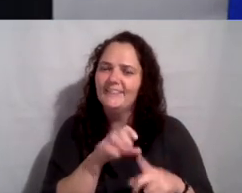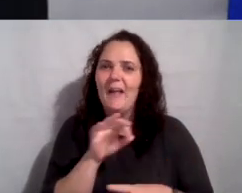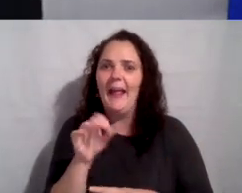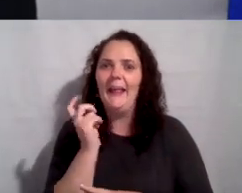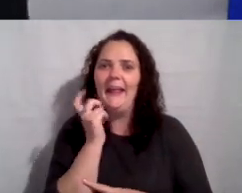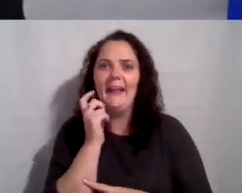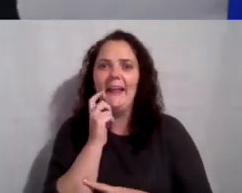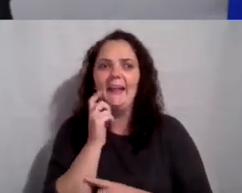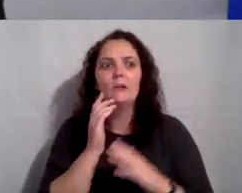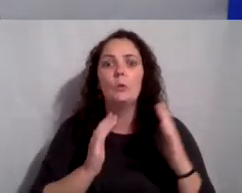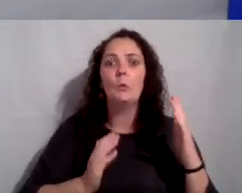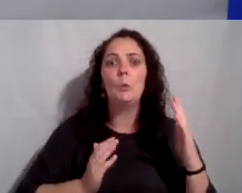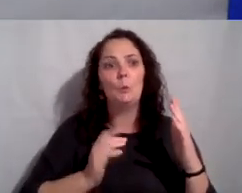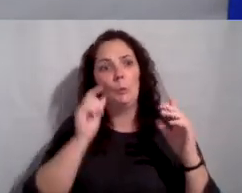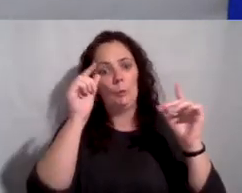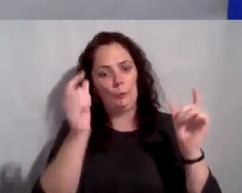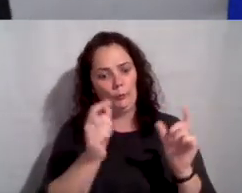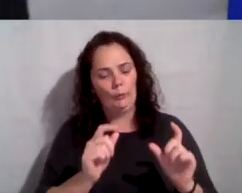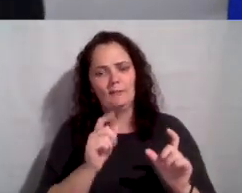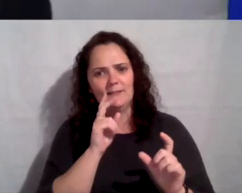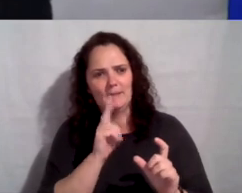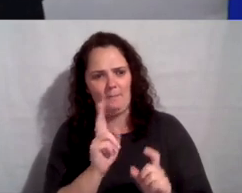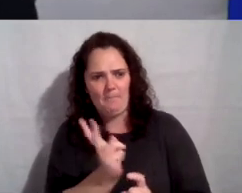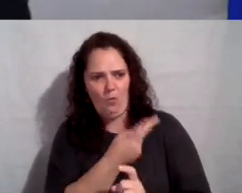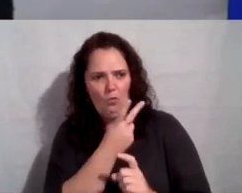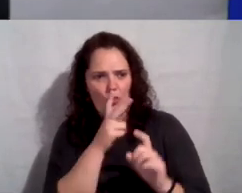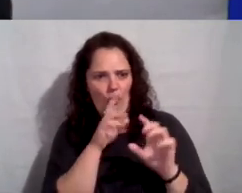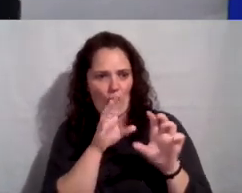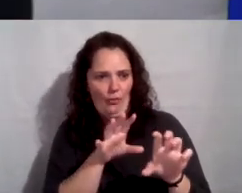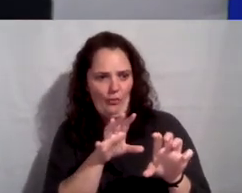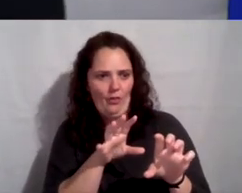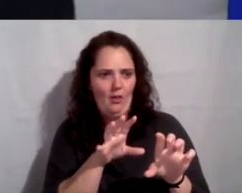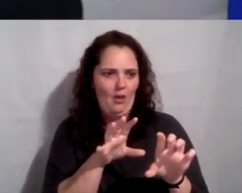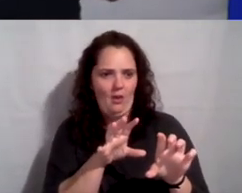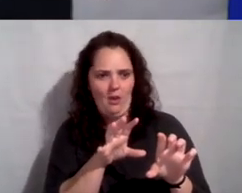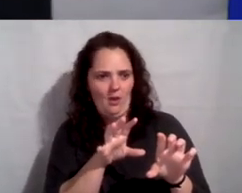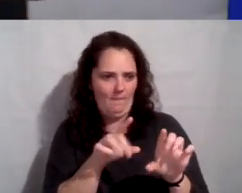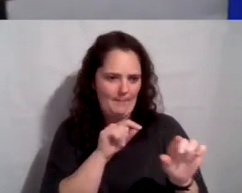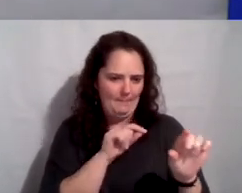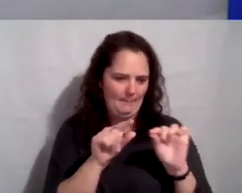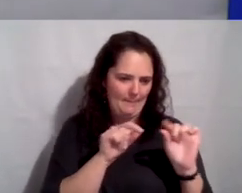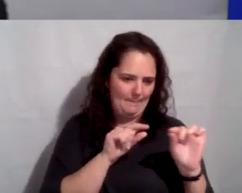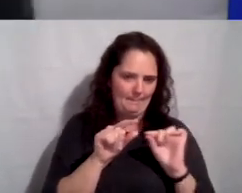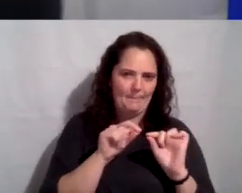to see the combination of them there together and you're going to have to start to pick out those different movements of the body and